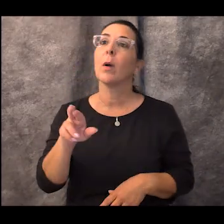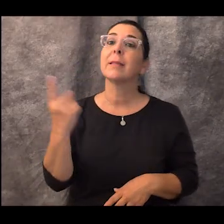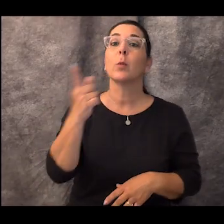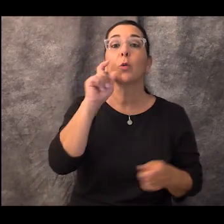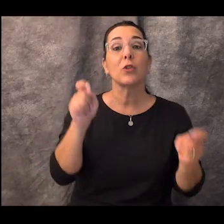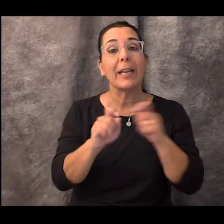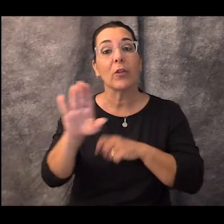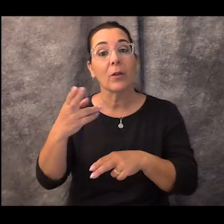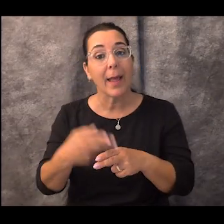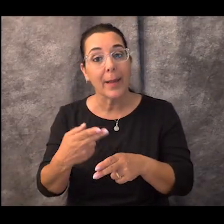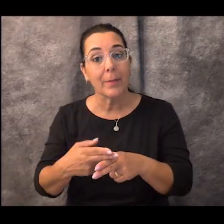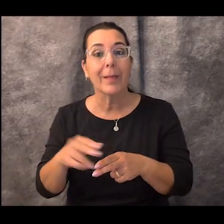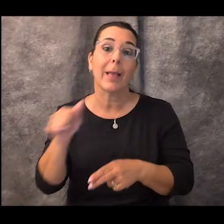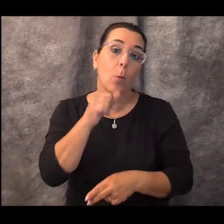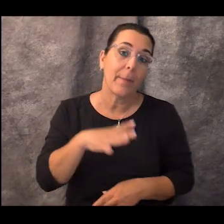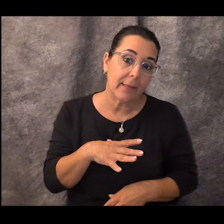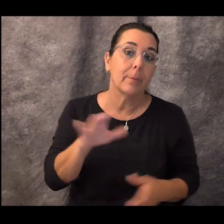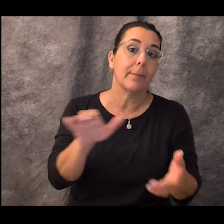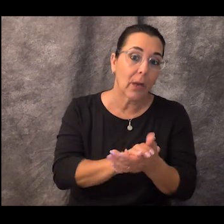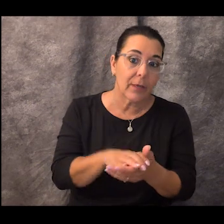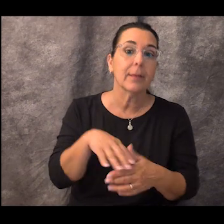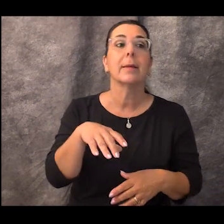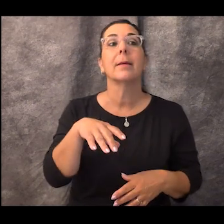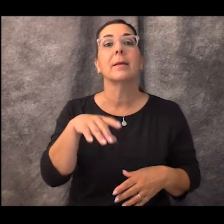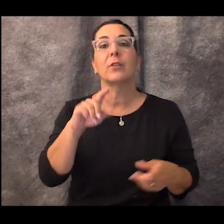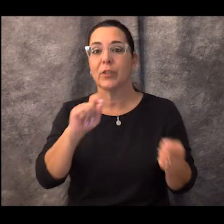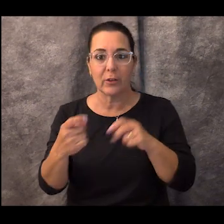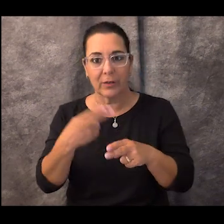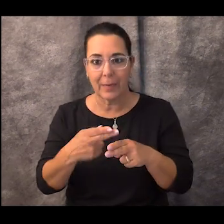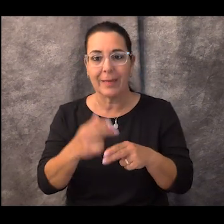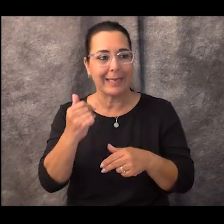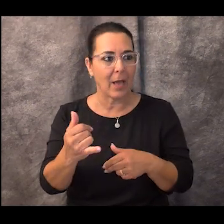to change their names. And so that birth certificate name no longer matches. Now you need extra documentation.